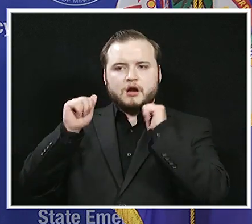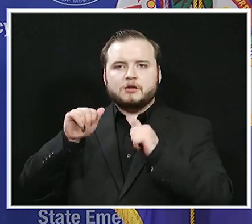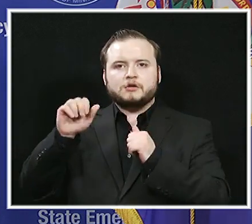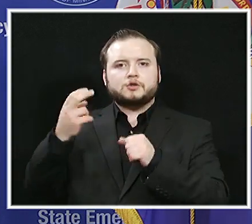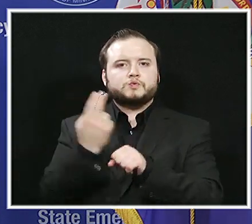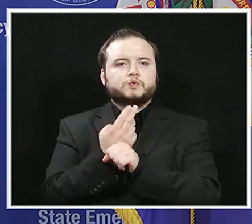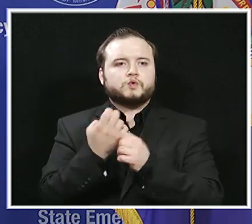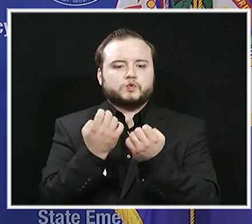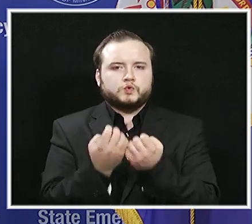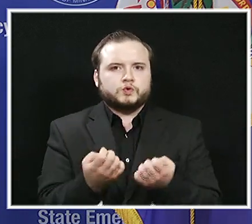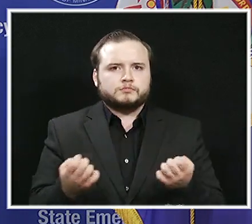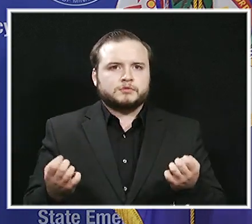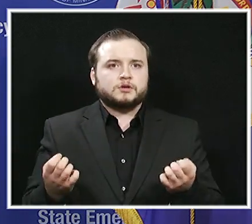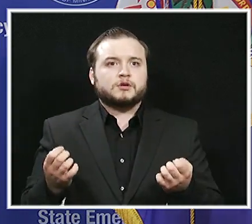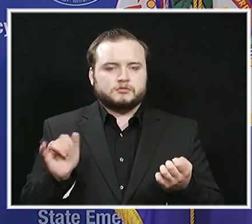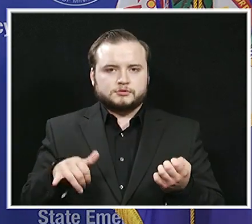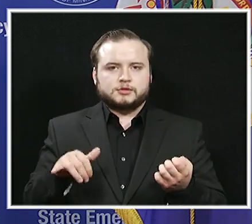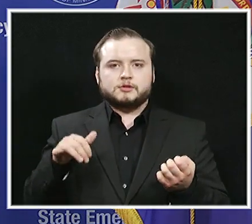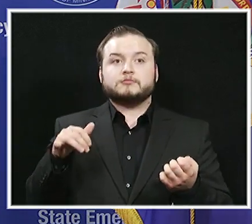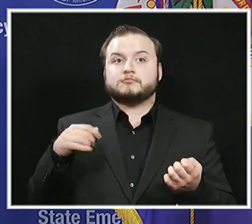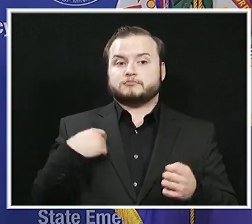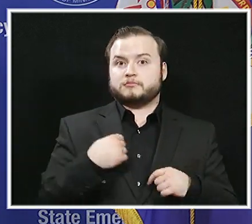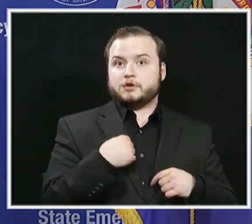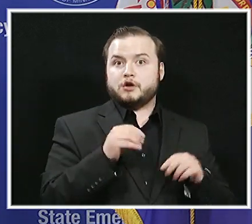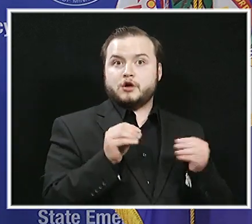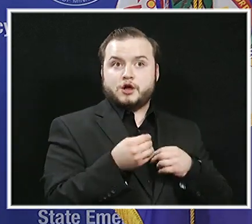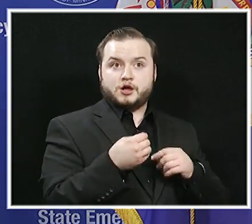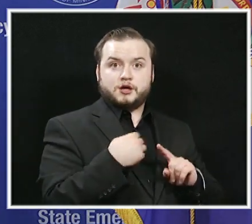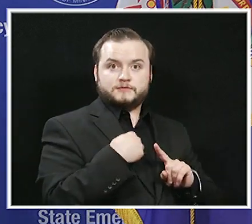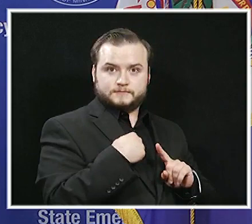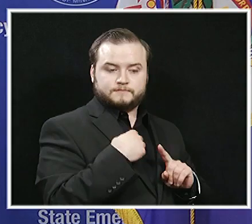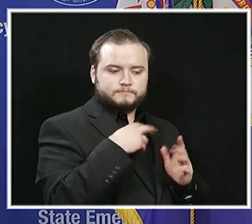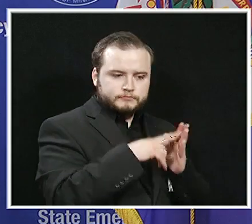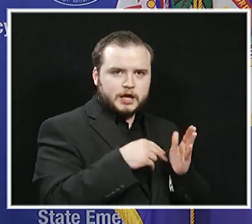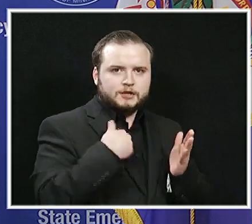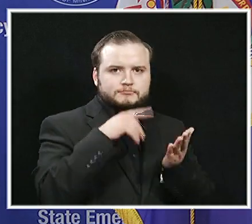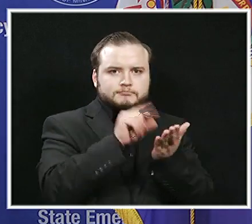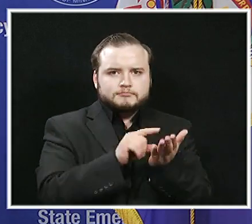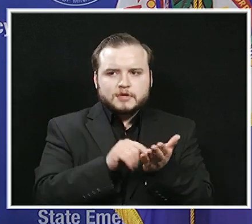We went to Sioux city to find rendering plant facilities. We are looking at the National Guard and what do they